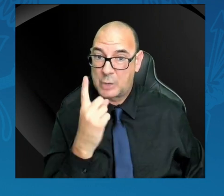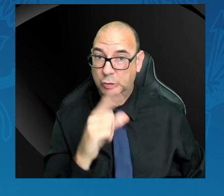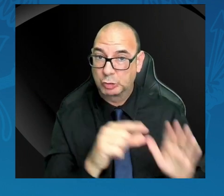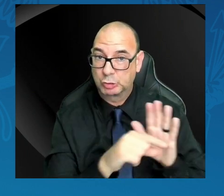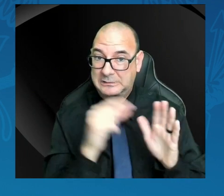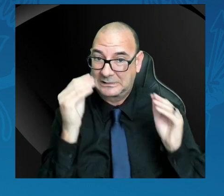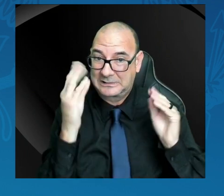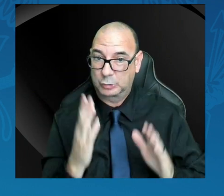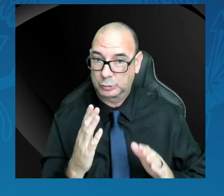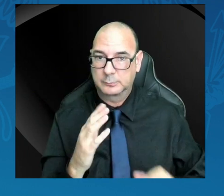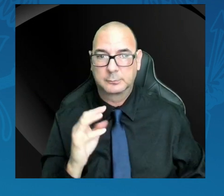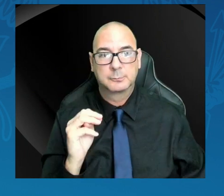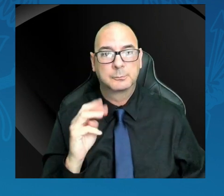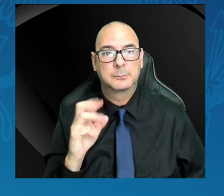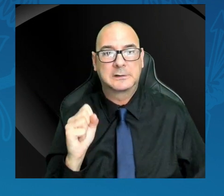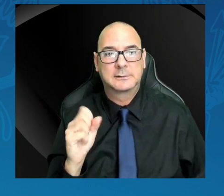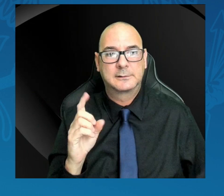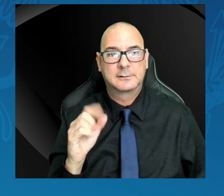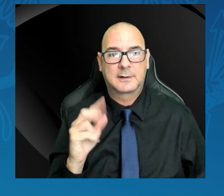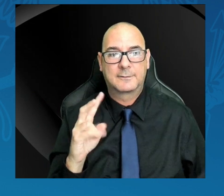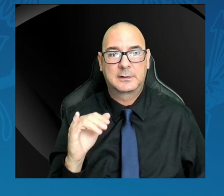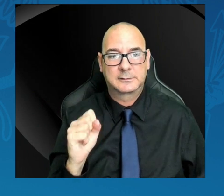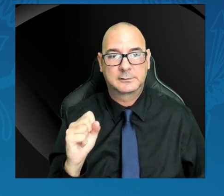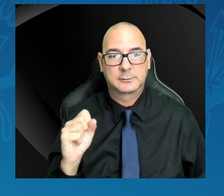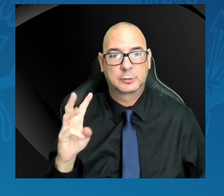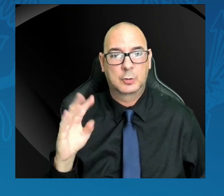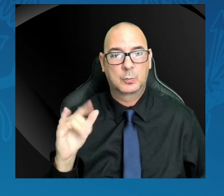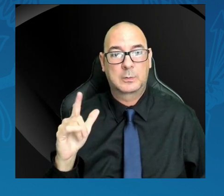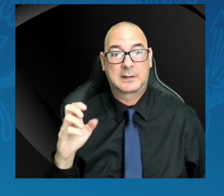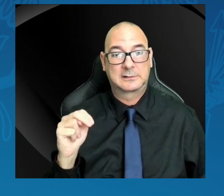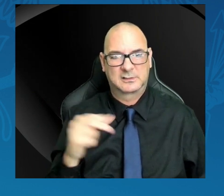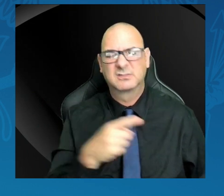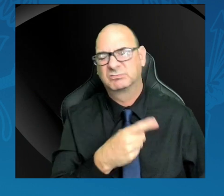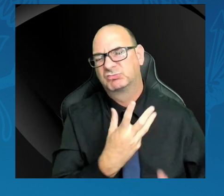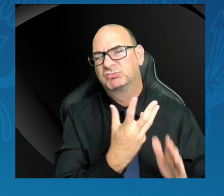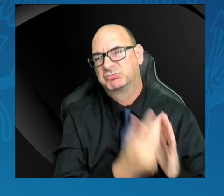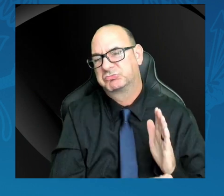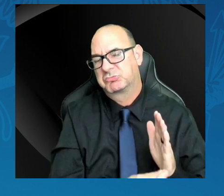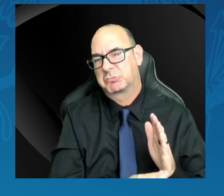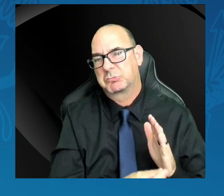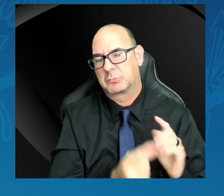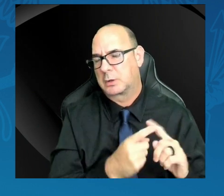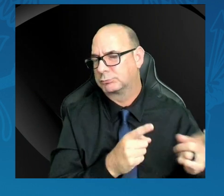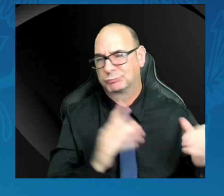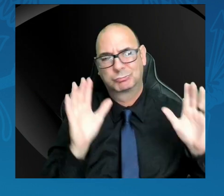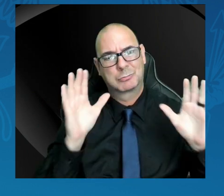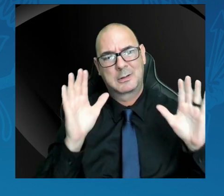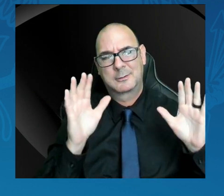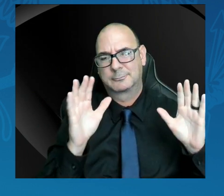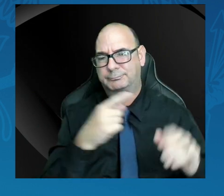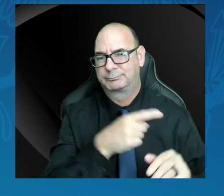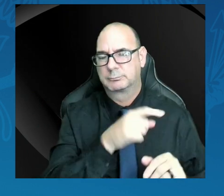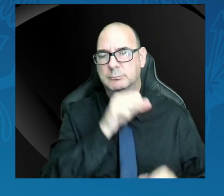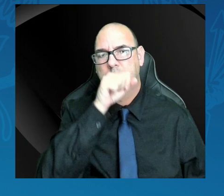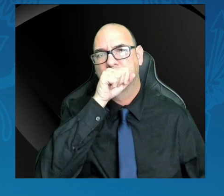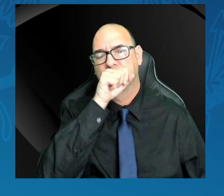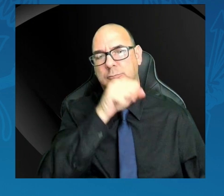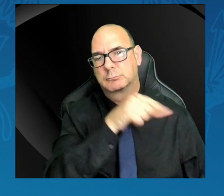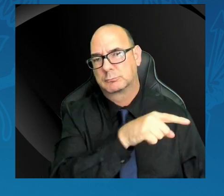God rest her soul, attended my law school graduation. I love our teachers. I love our teachers. I love our teachers.